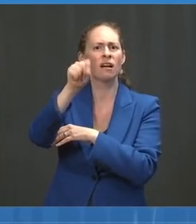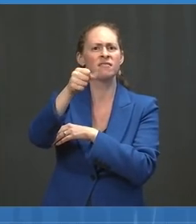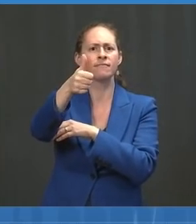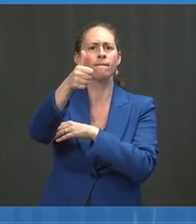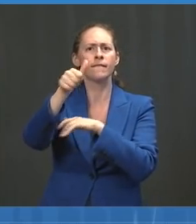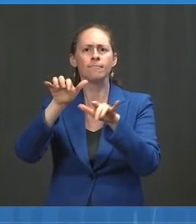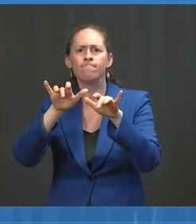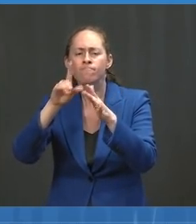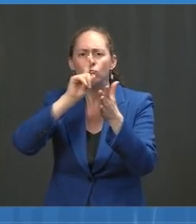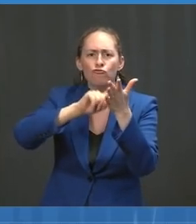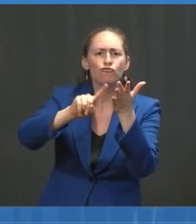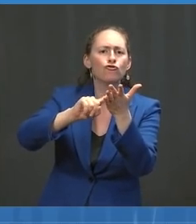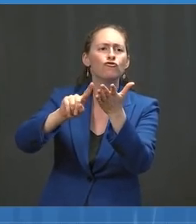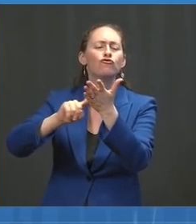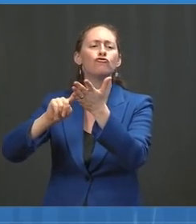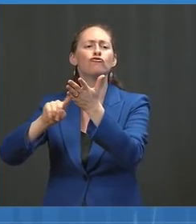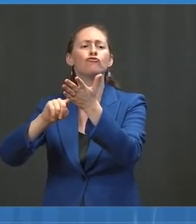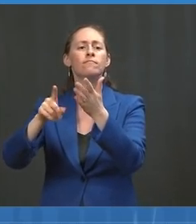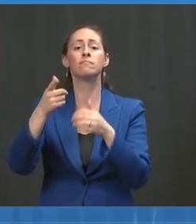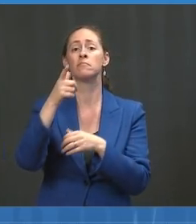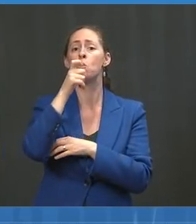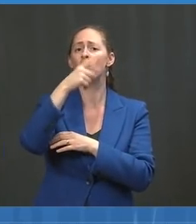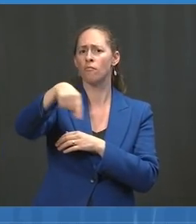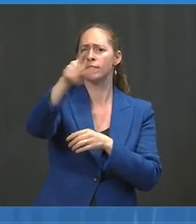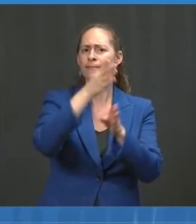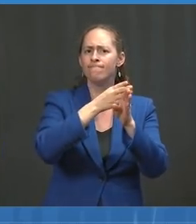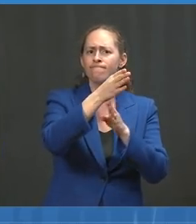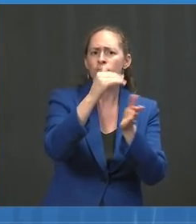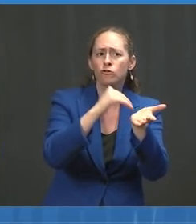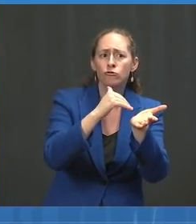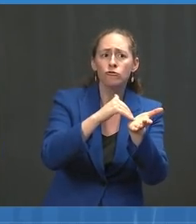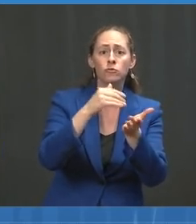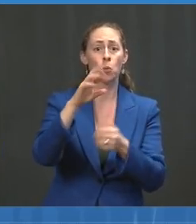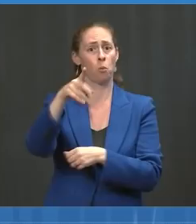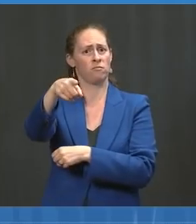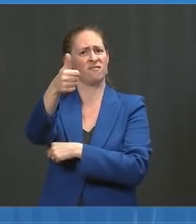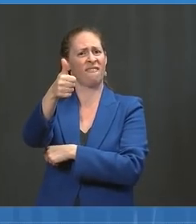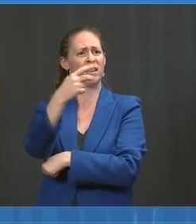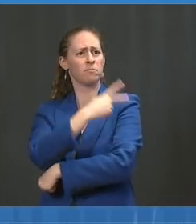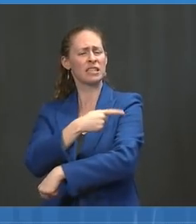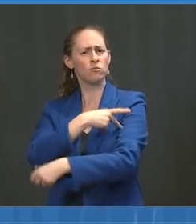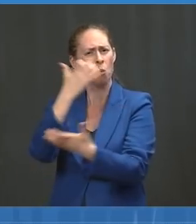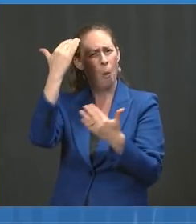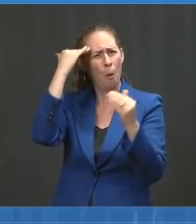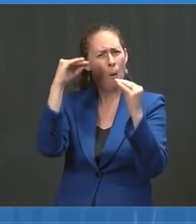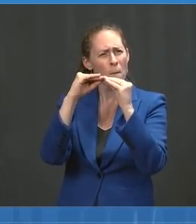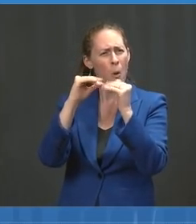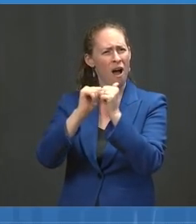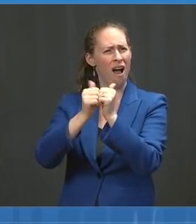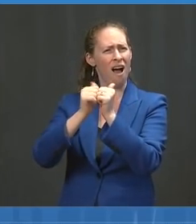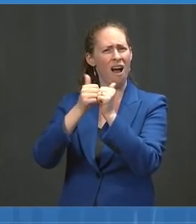And for physicians, patients, and others who want to know how you can get monoclonal antibodies administered,